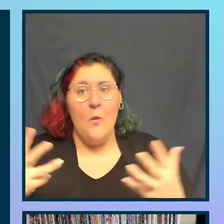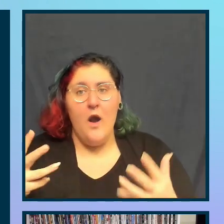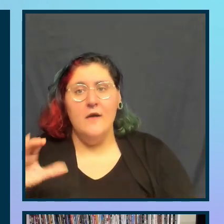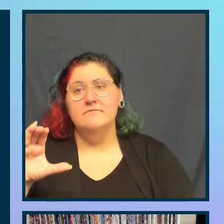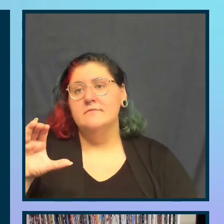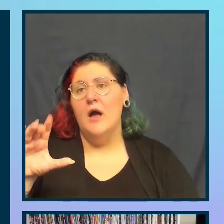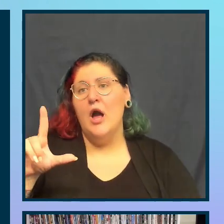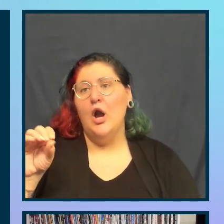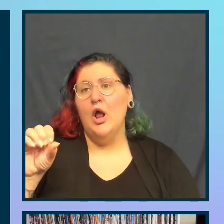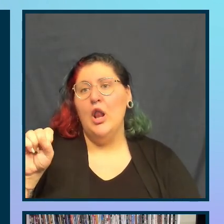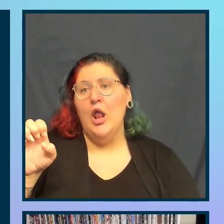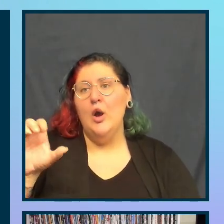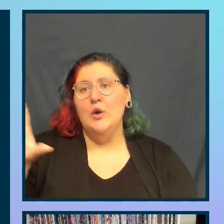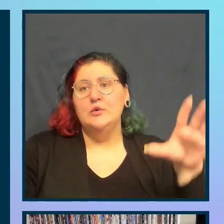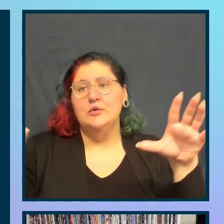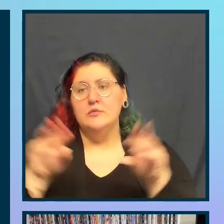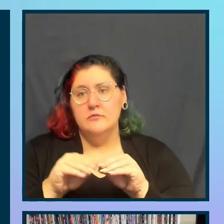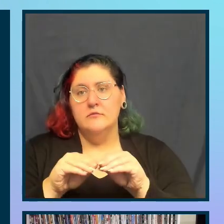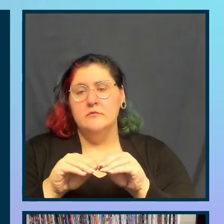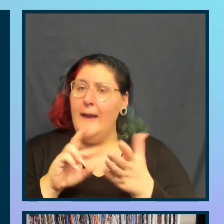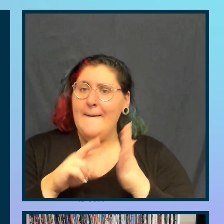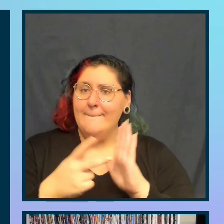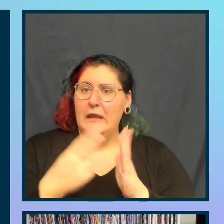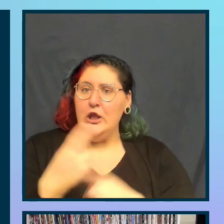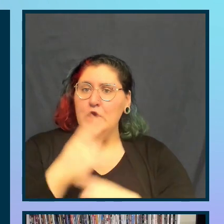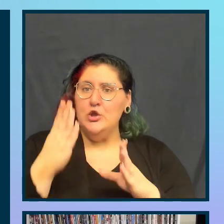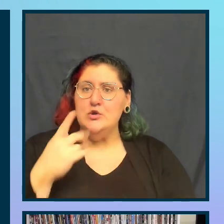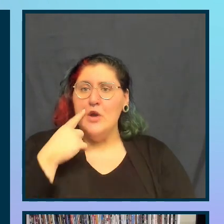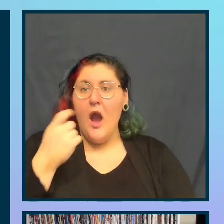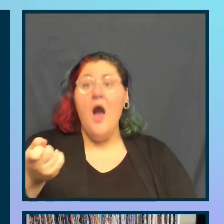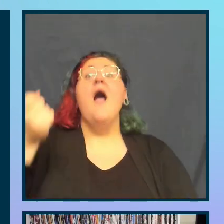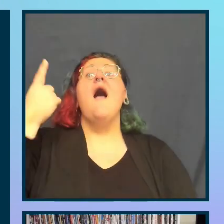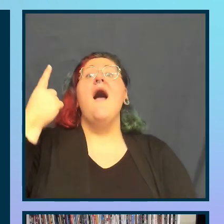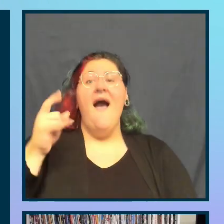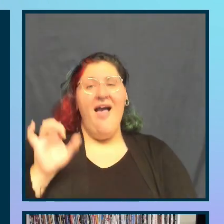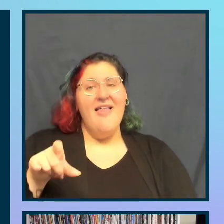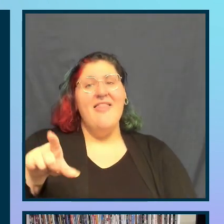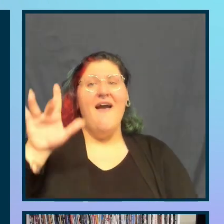With this the user would have an understanding of what the controls purpose was and be able to act on an accordingly.